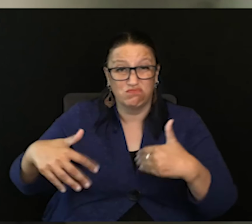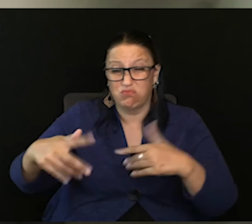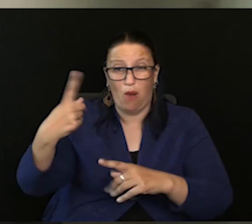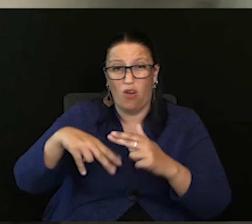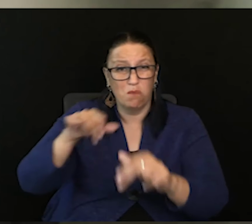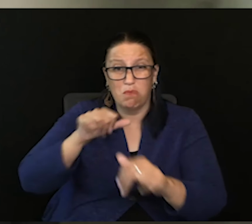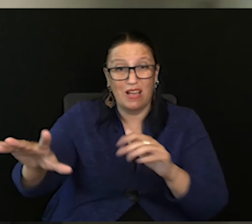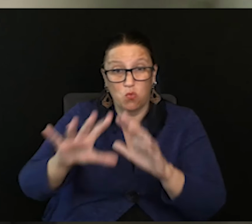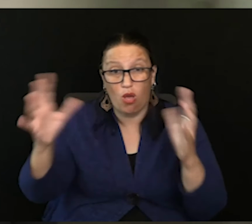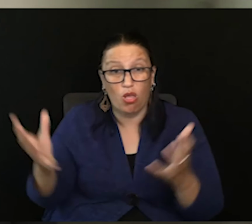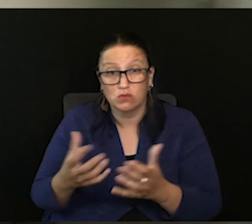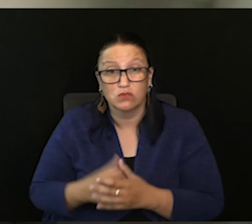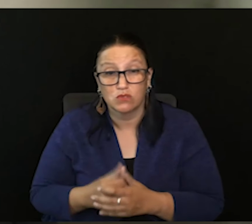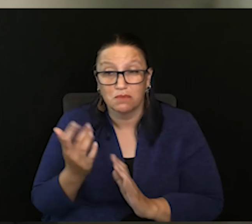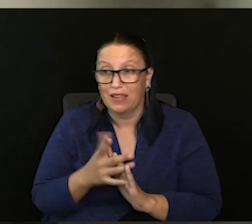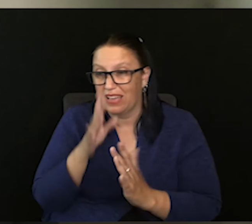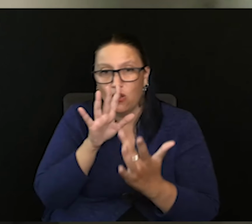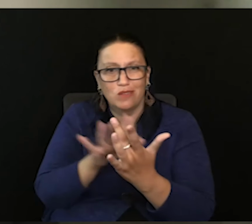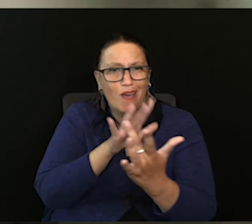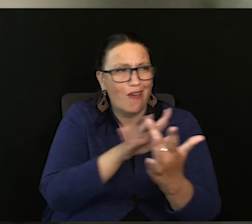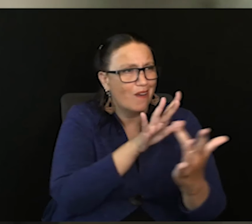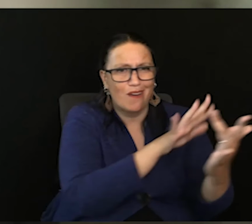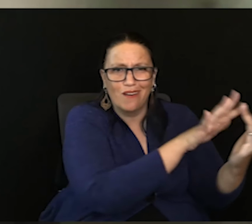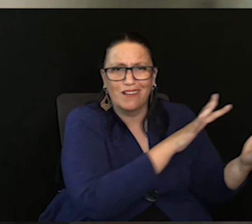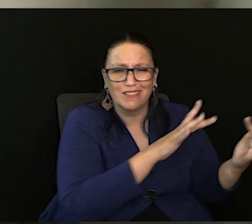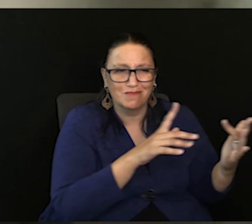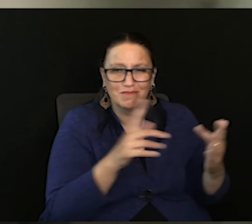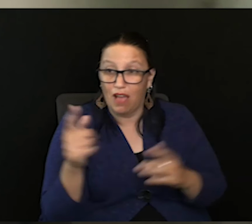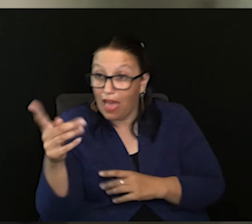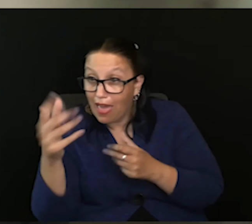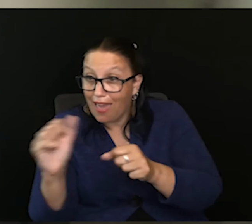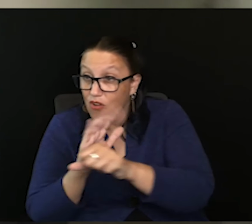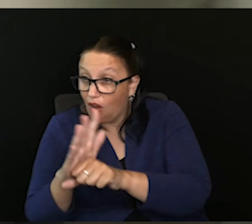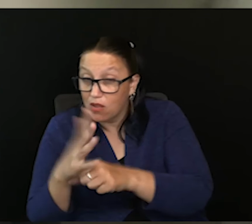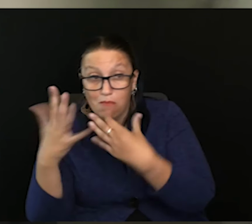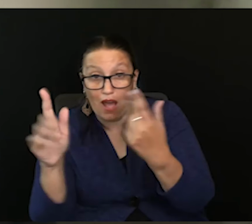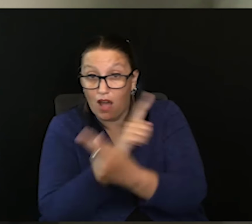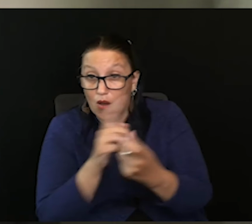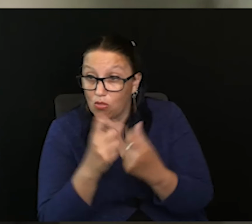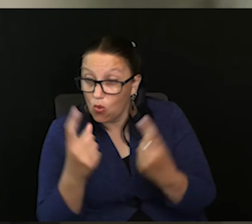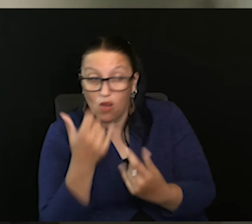That in turn, has allowed for contact tracing, that in turn has been one of the fundamentals of